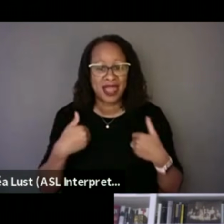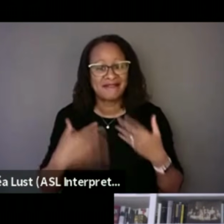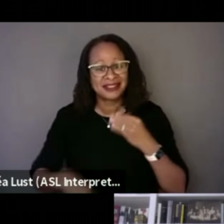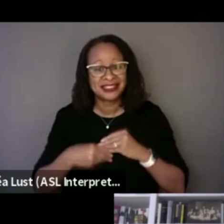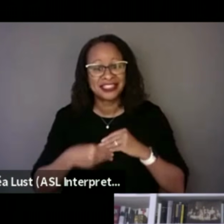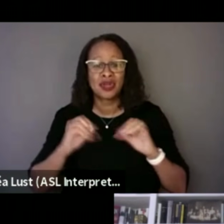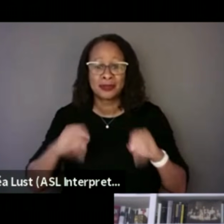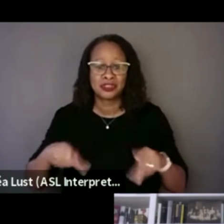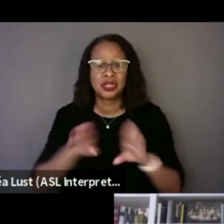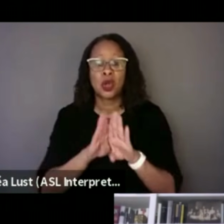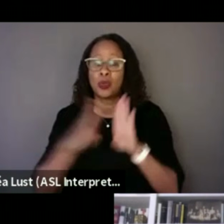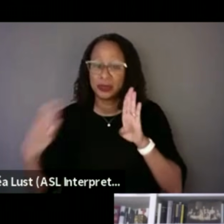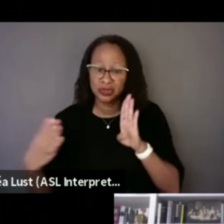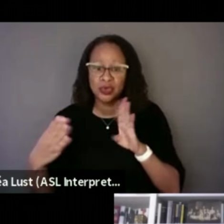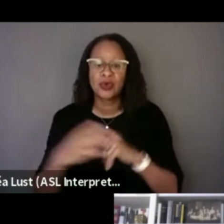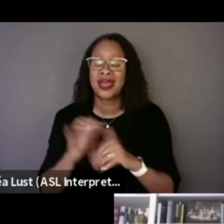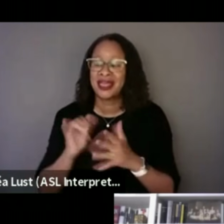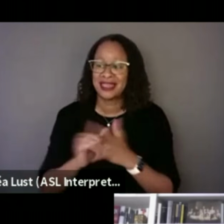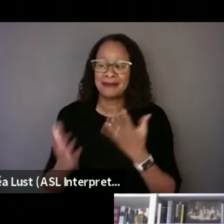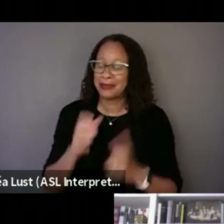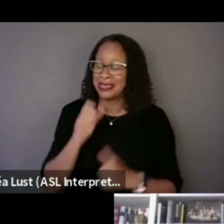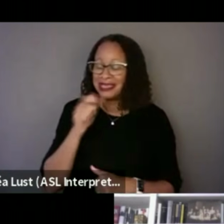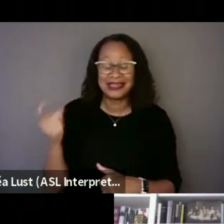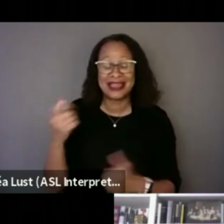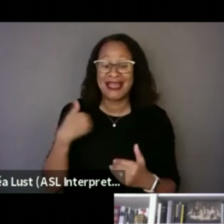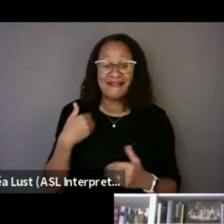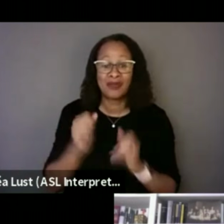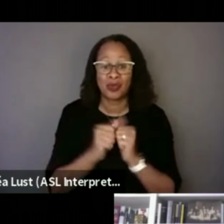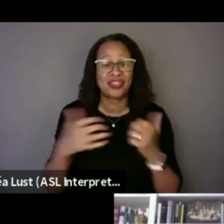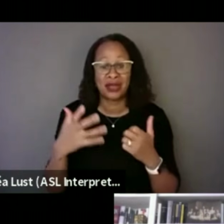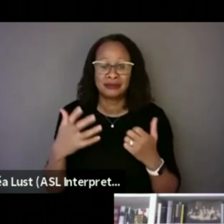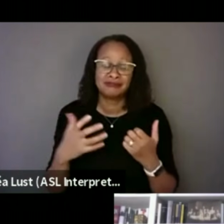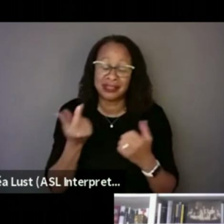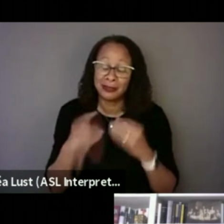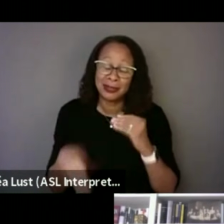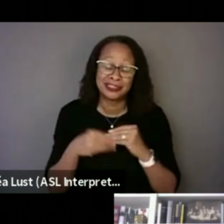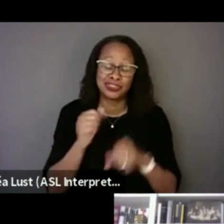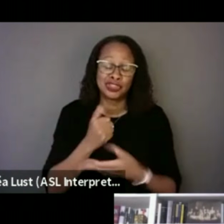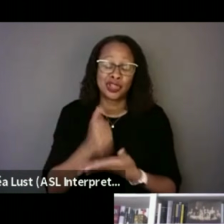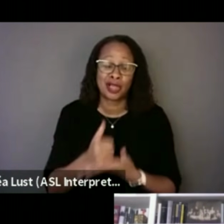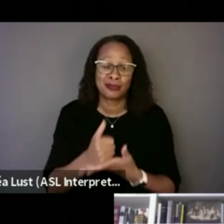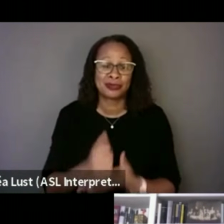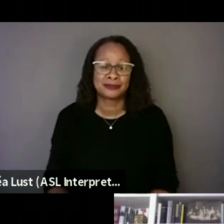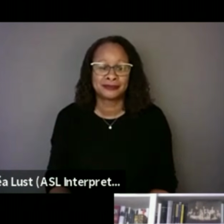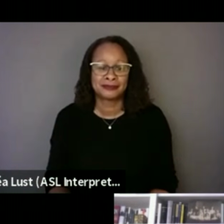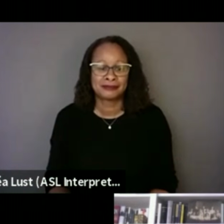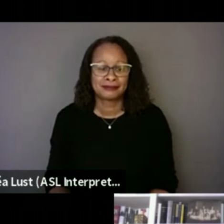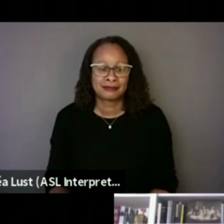and that open door that he might not have gotten without a little extra help. So like, so that's what's happening.